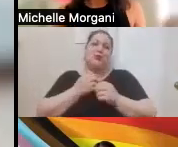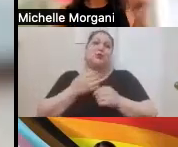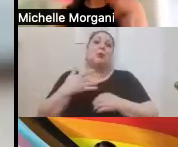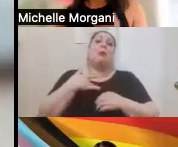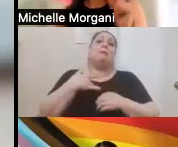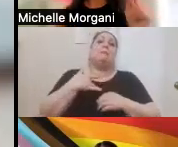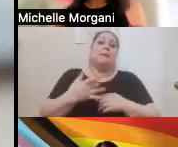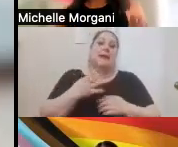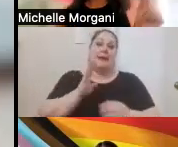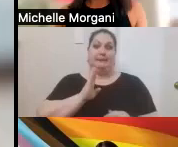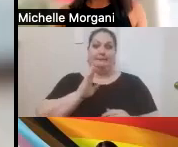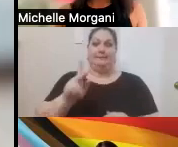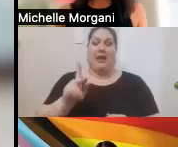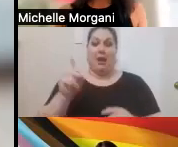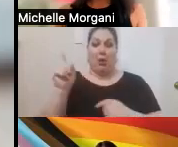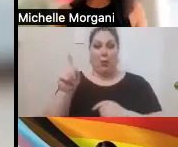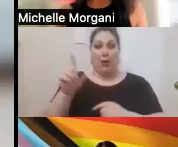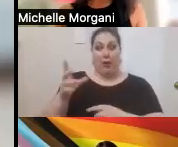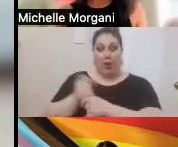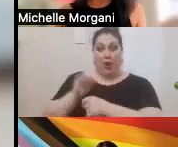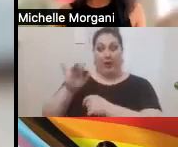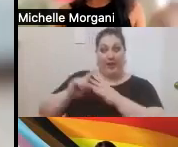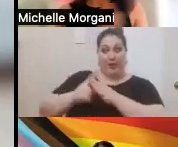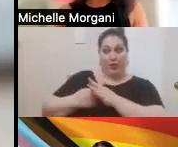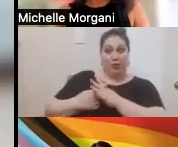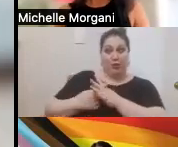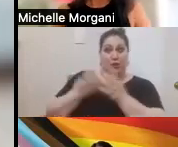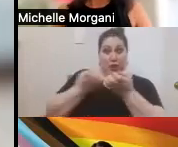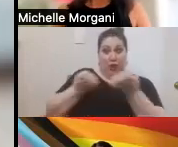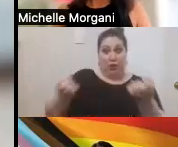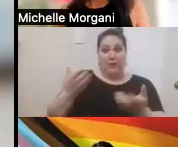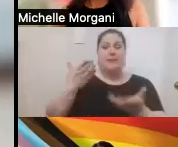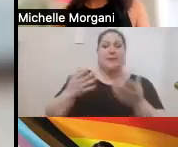and we may want to assess it in that capacity. I hope that helps a little bit.